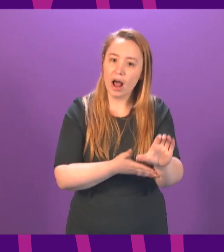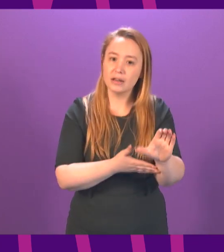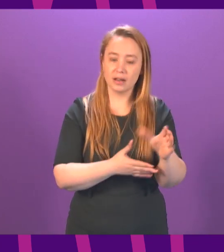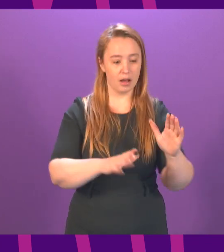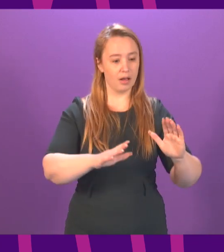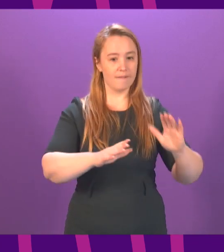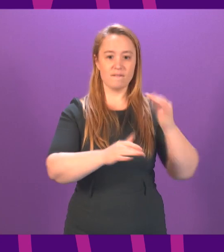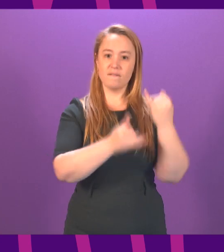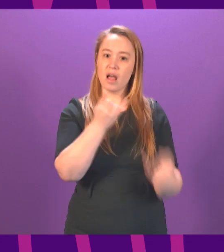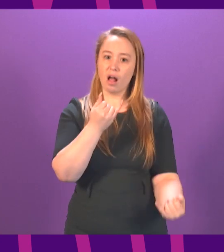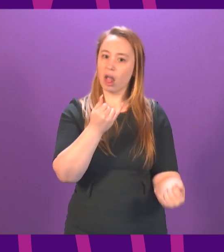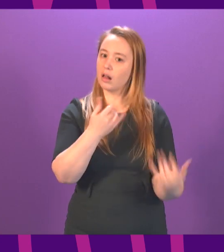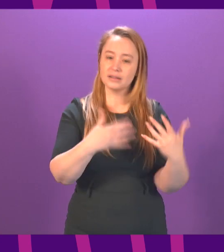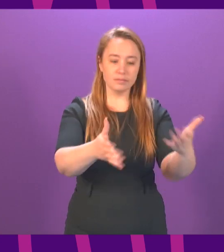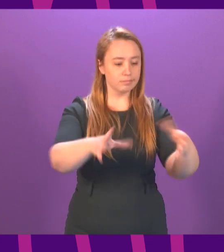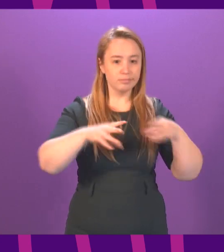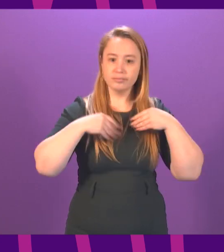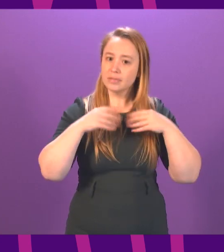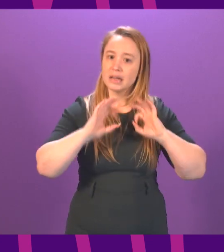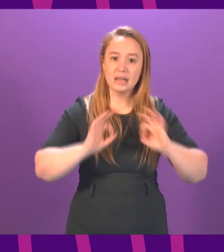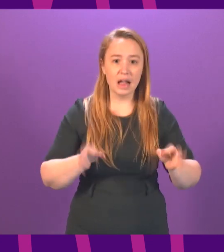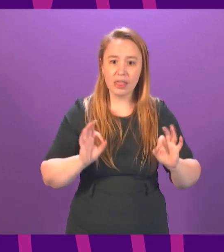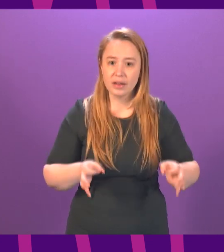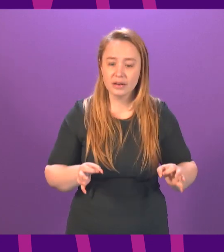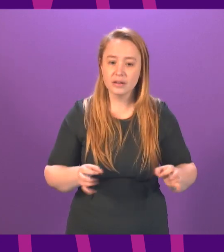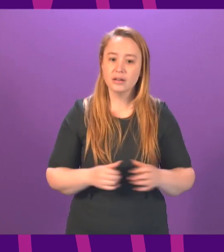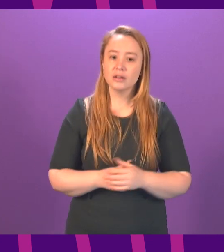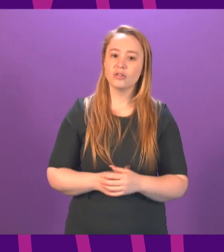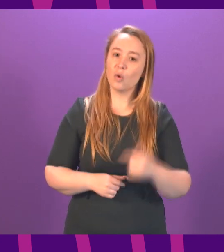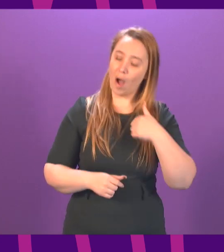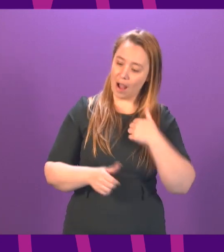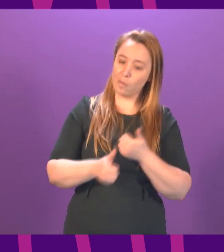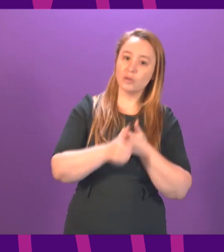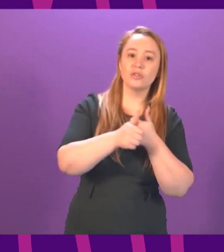I did not hear an answer to my question, so I am happy to help the First Minister out again.